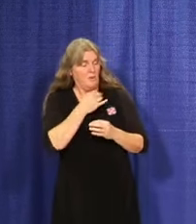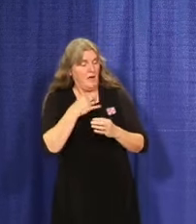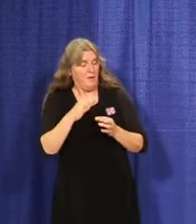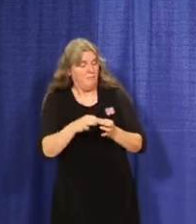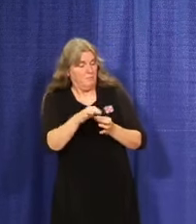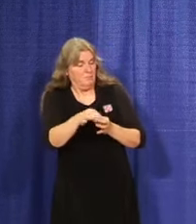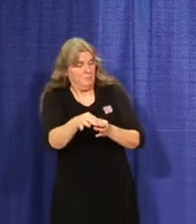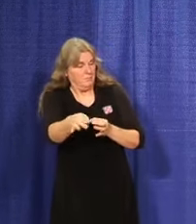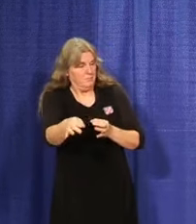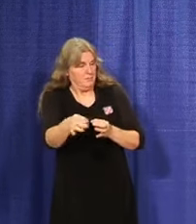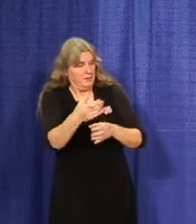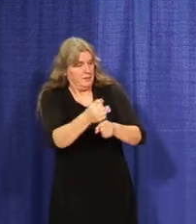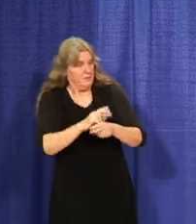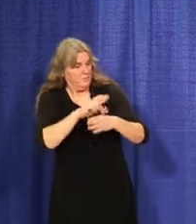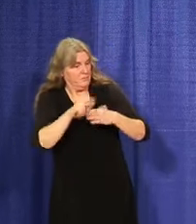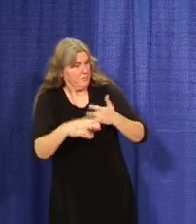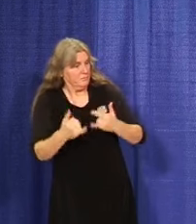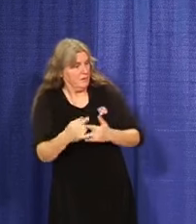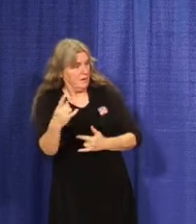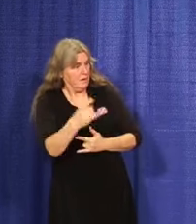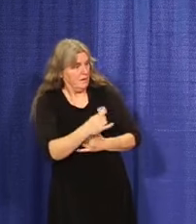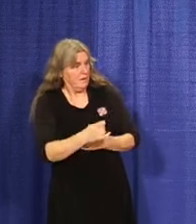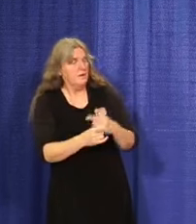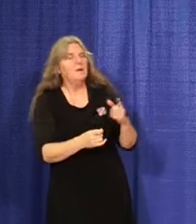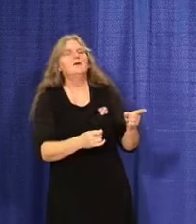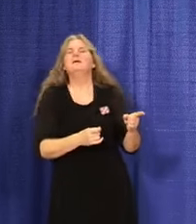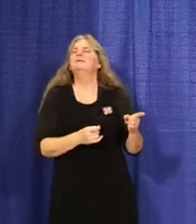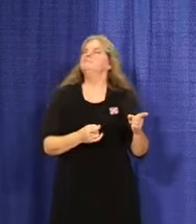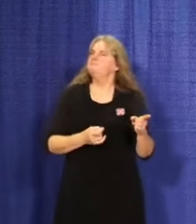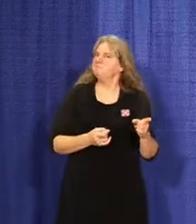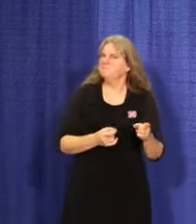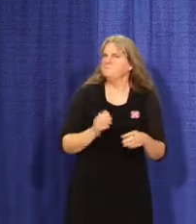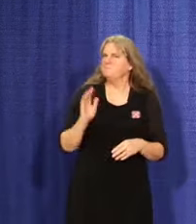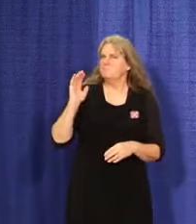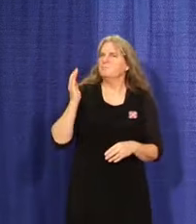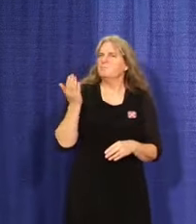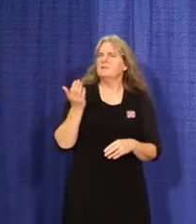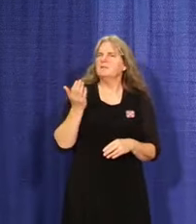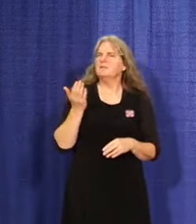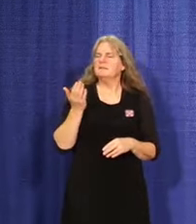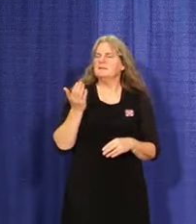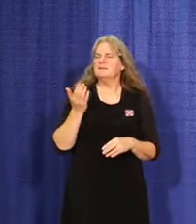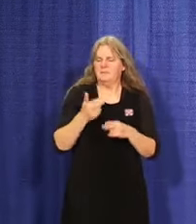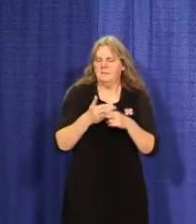Reporter: Yeah, it appears that there was a temporary delay but there is not a consistent